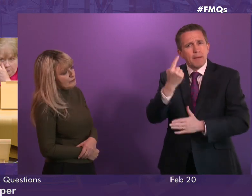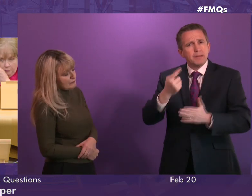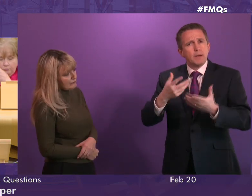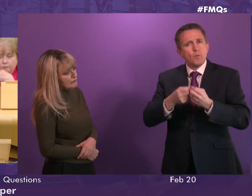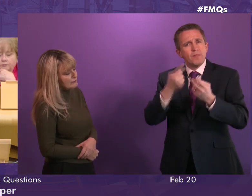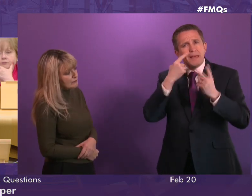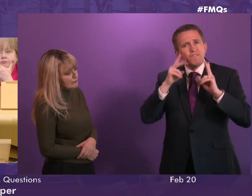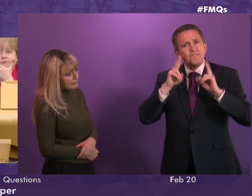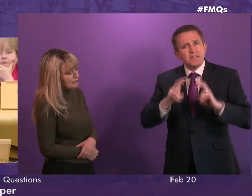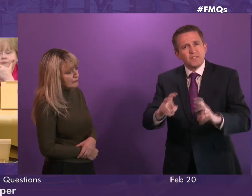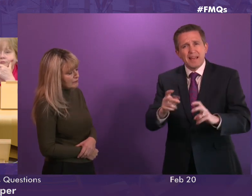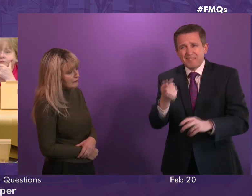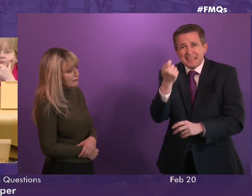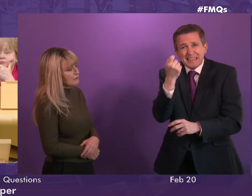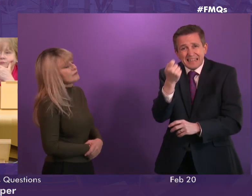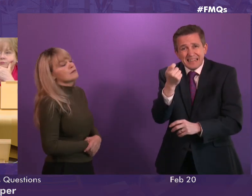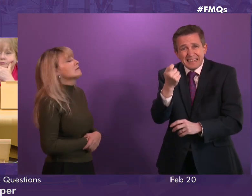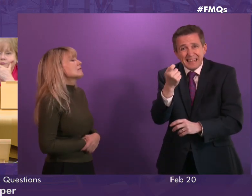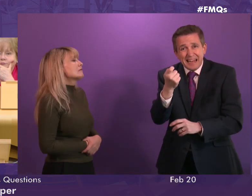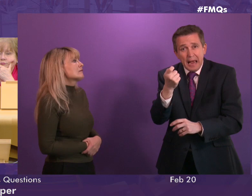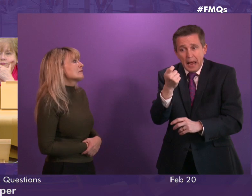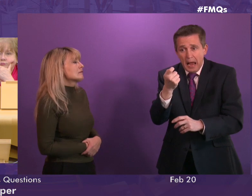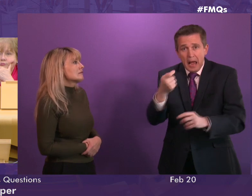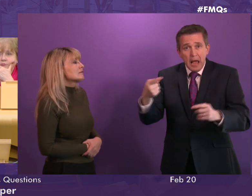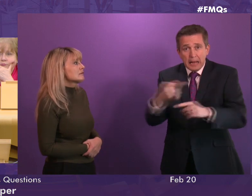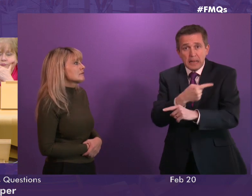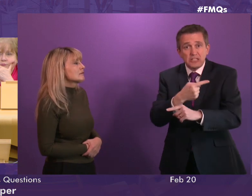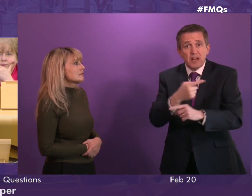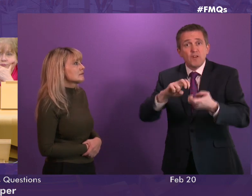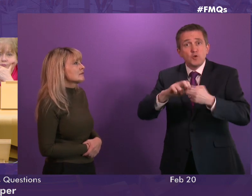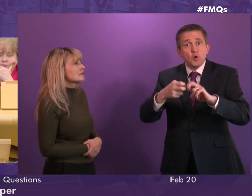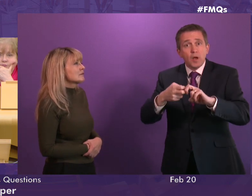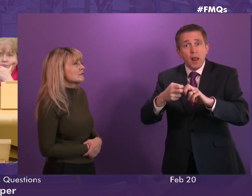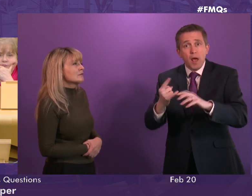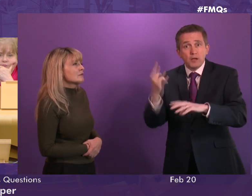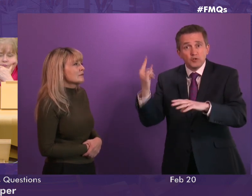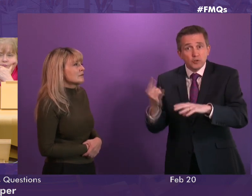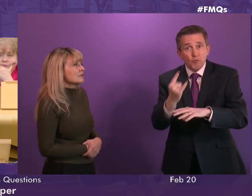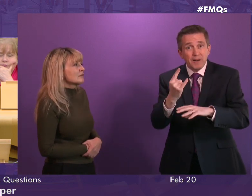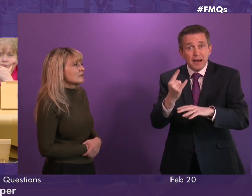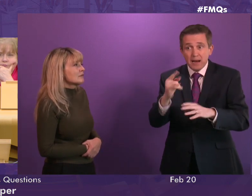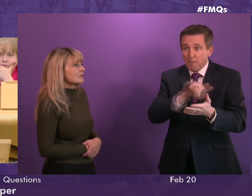of a near-collision between a nuclear submarine and a passenger ferry leaving Cairnryan in